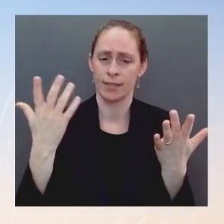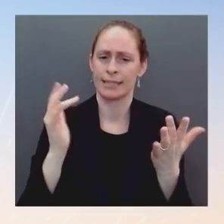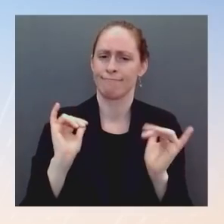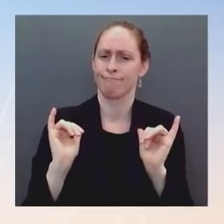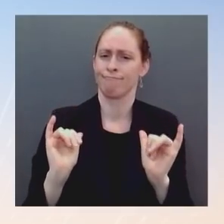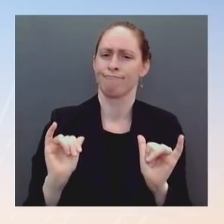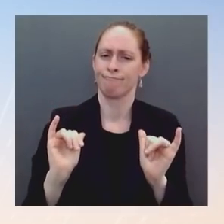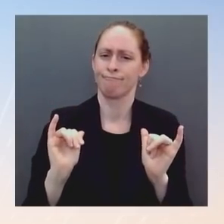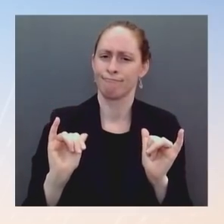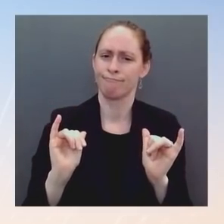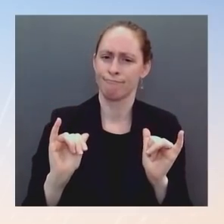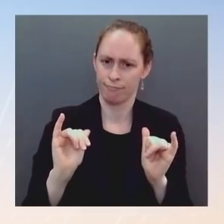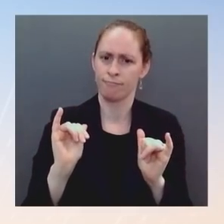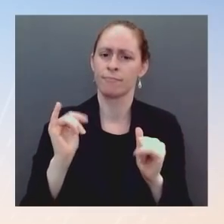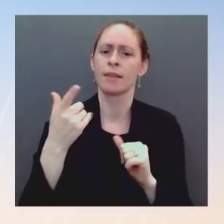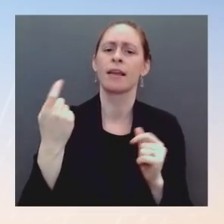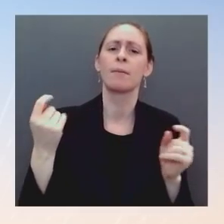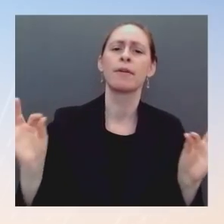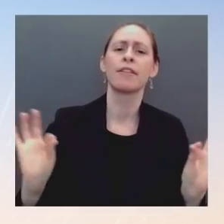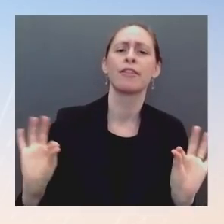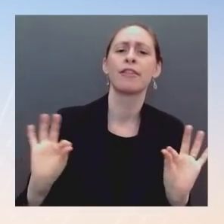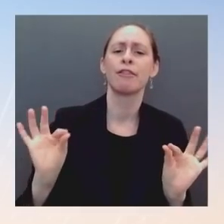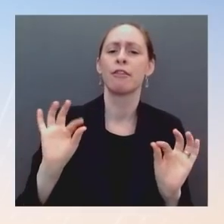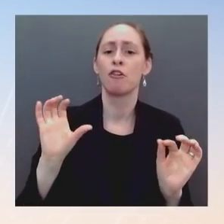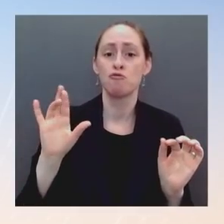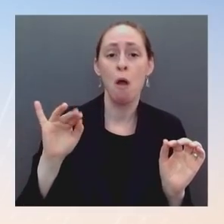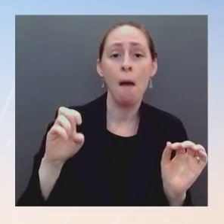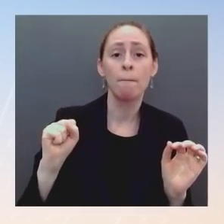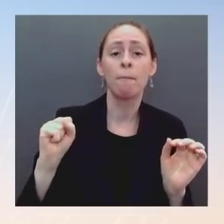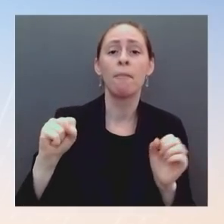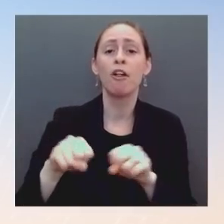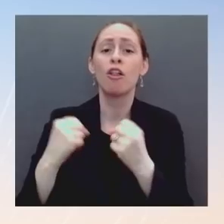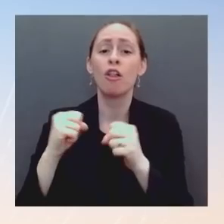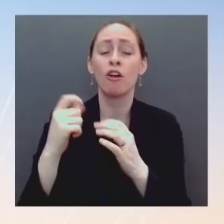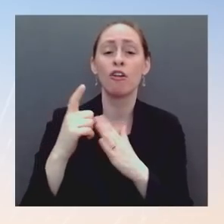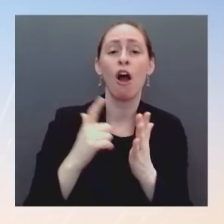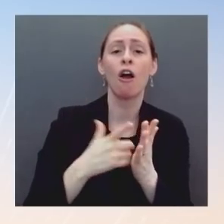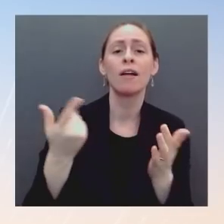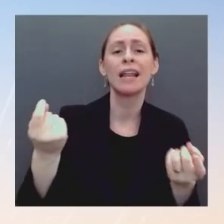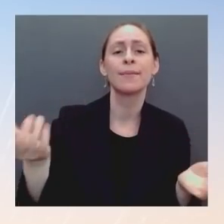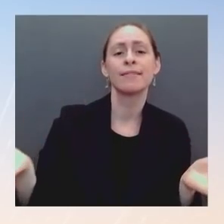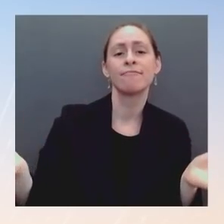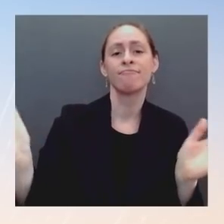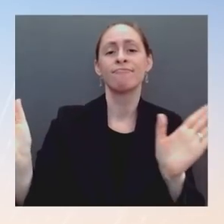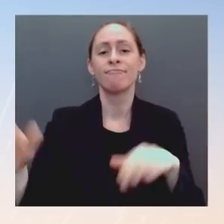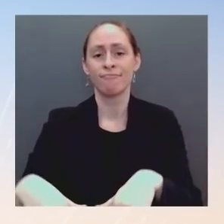Because the criticism is that it would reflect that crime is not a priority of this administration.